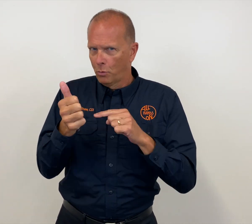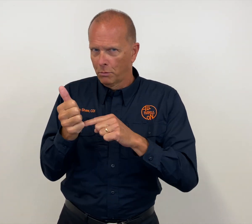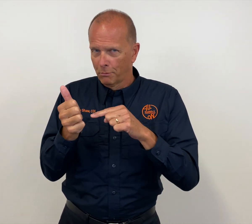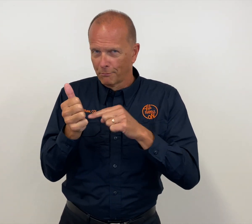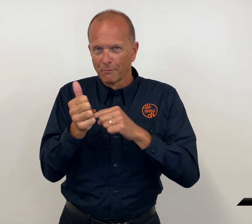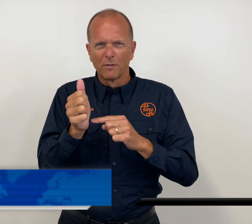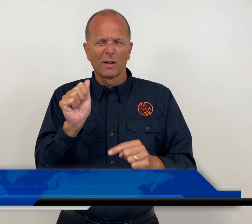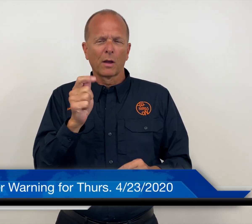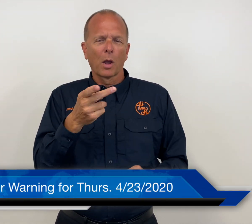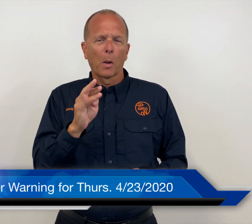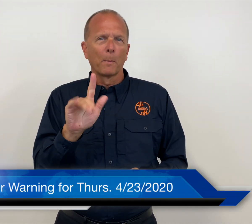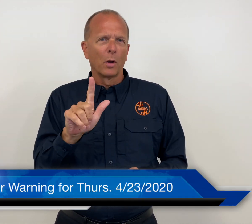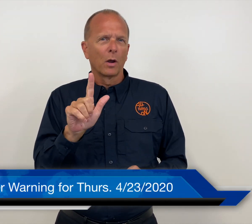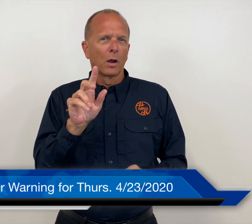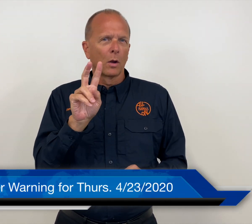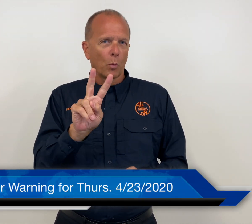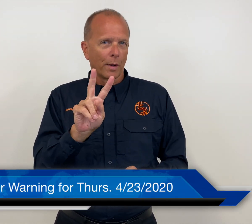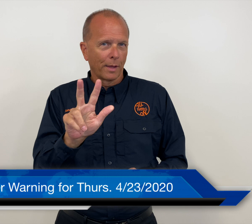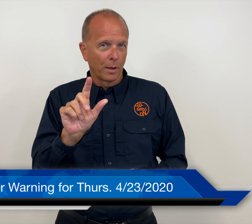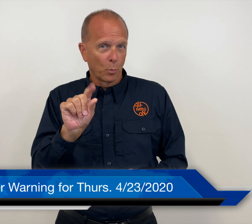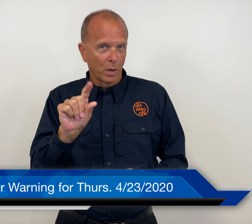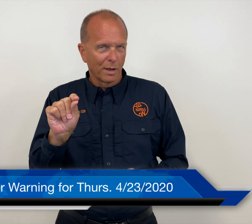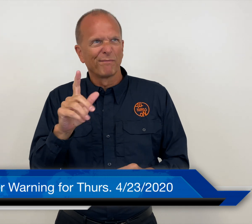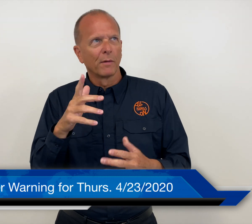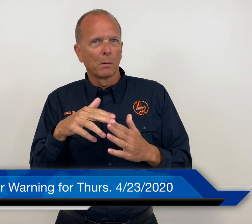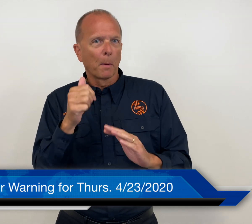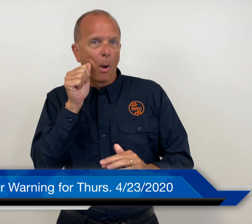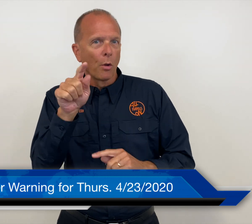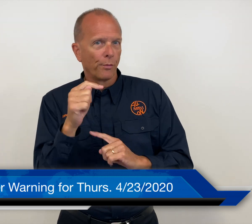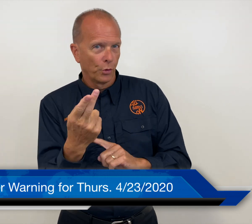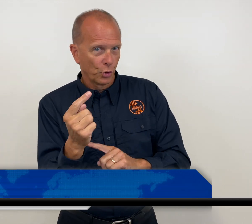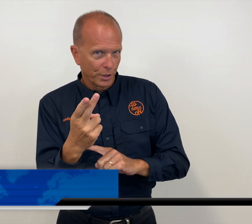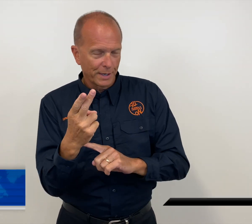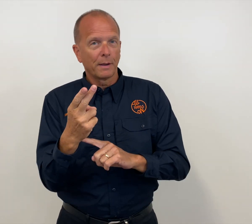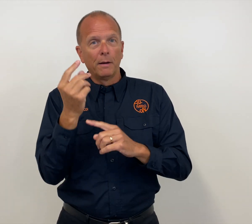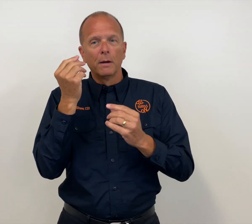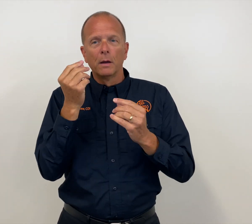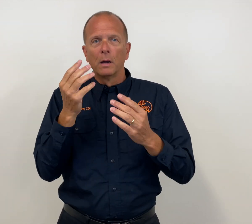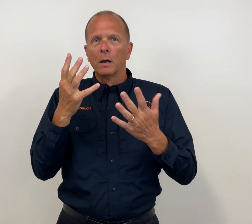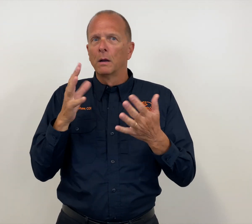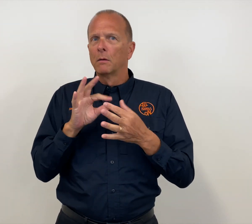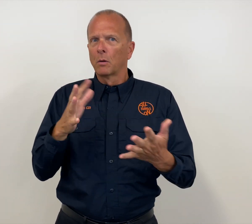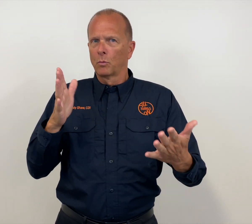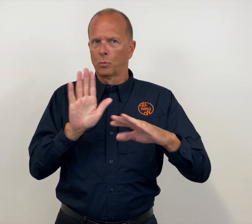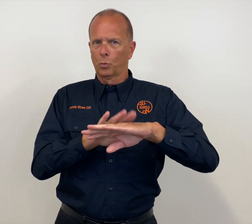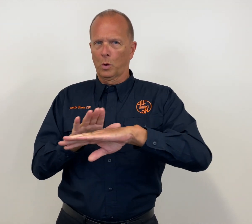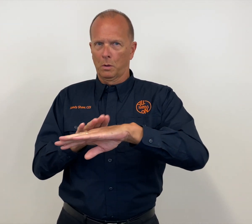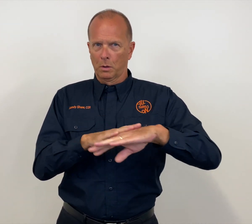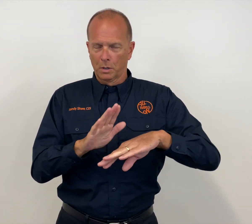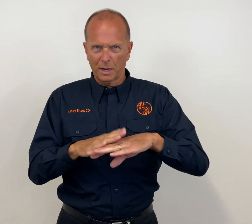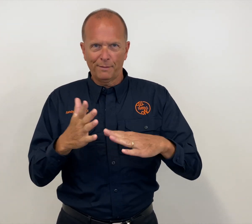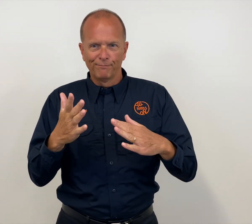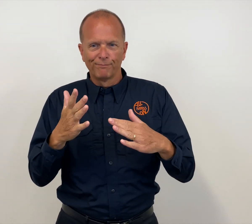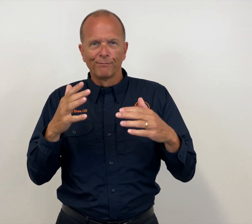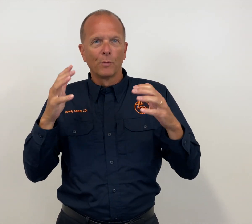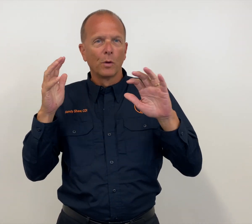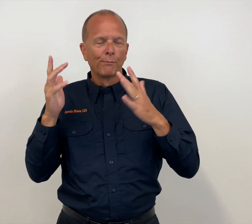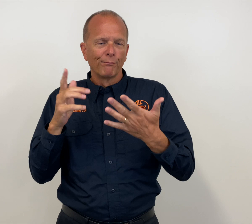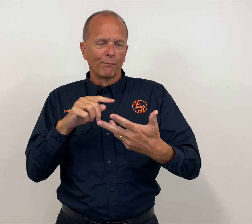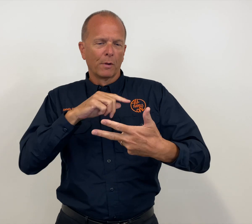severe weather for tomorrow Thursday April 23rd 2020, the information is